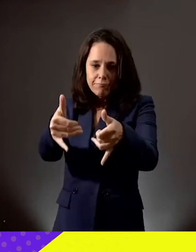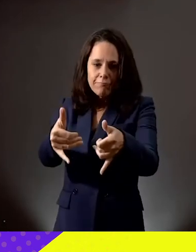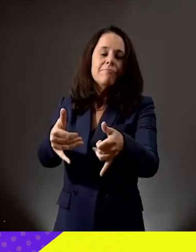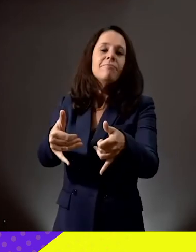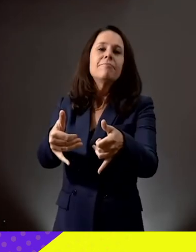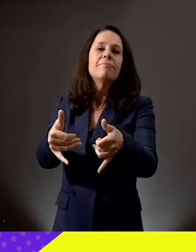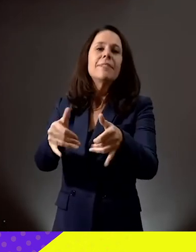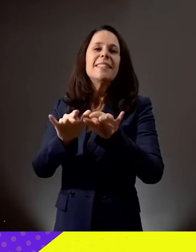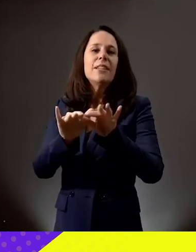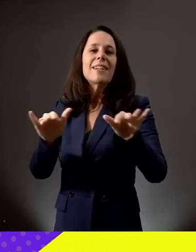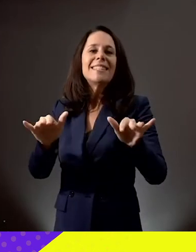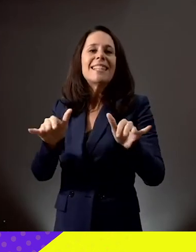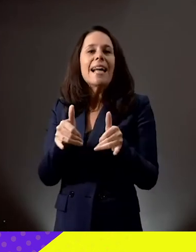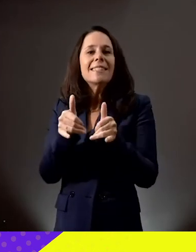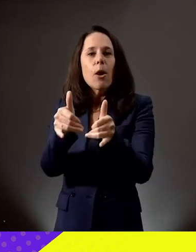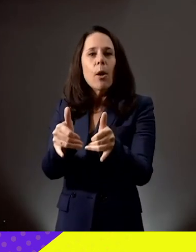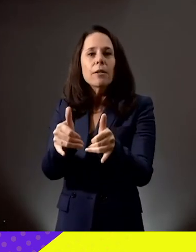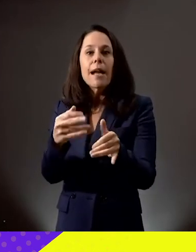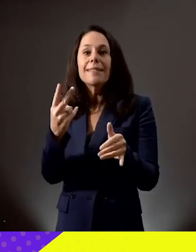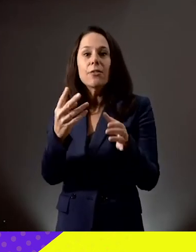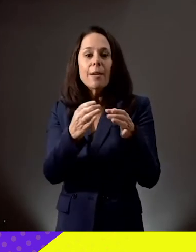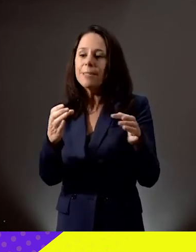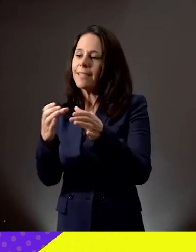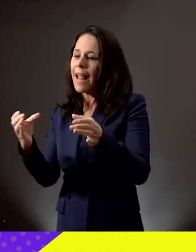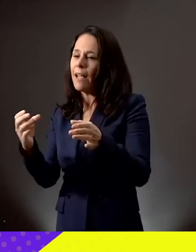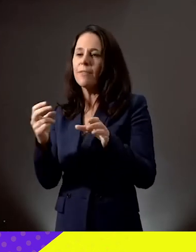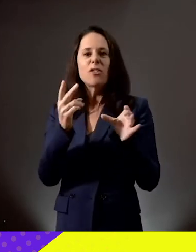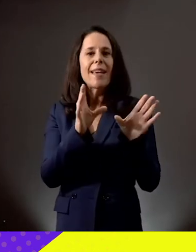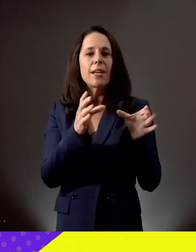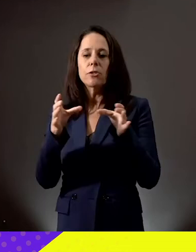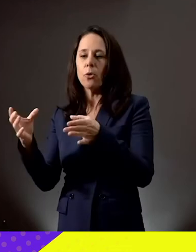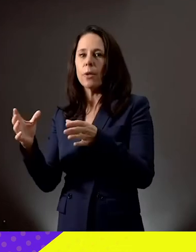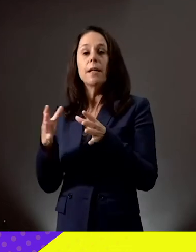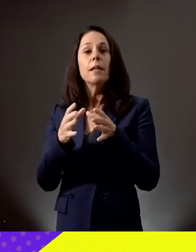to two companies in two different categories. Big companies and SMEs.